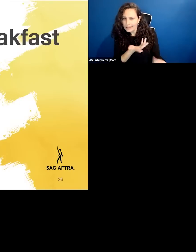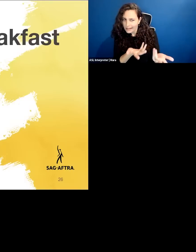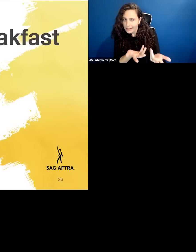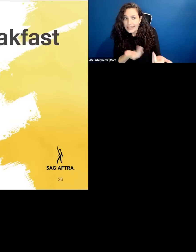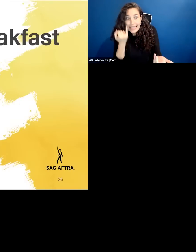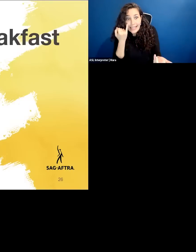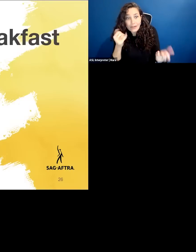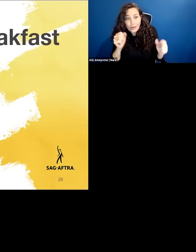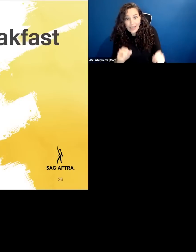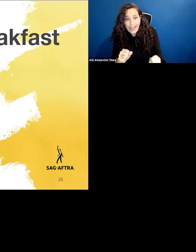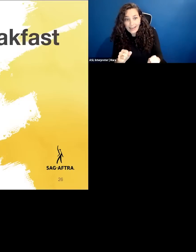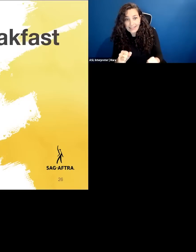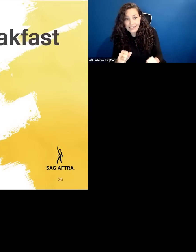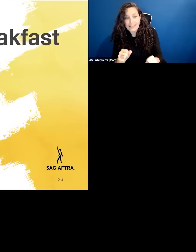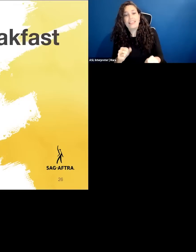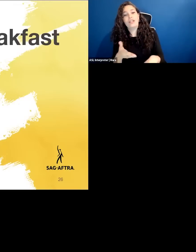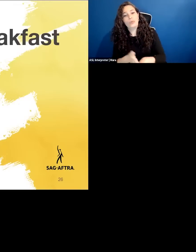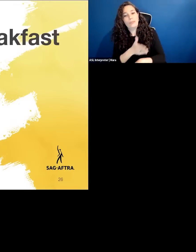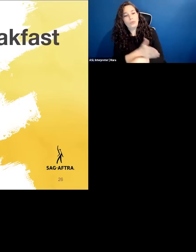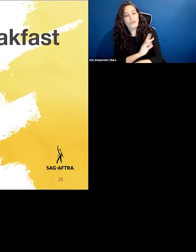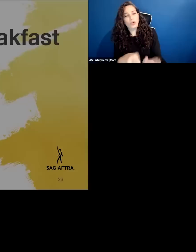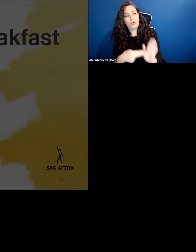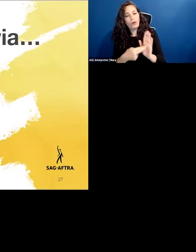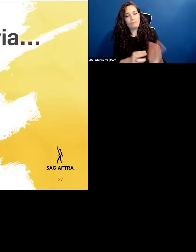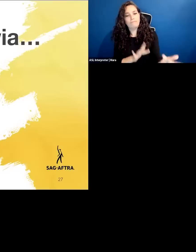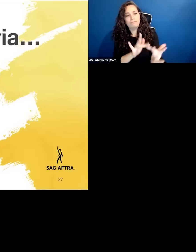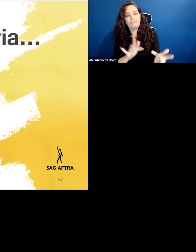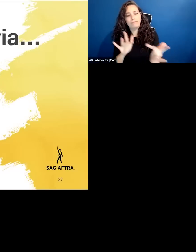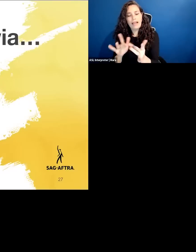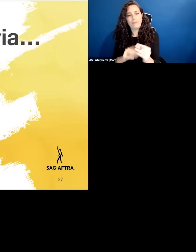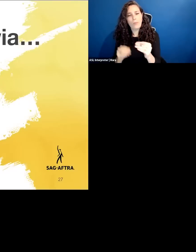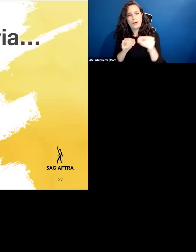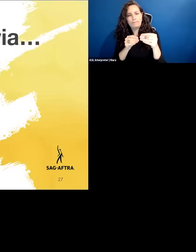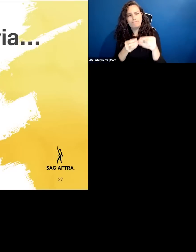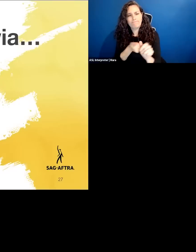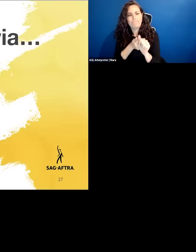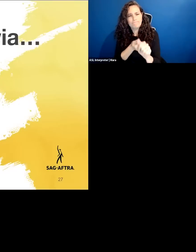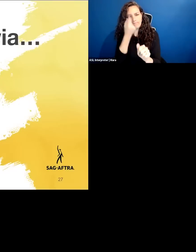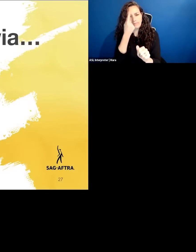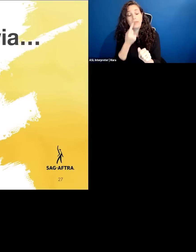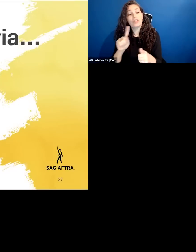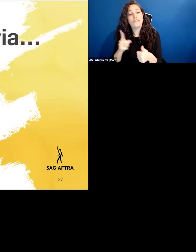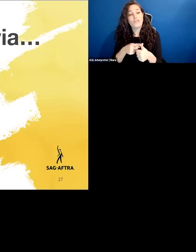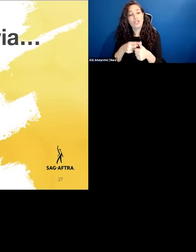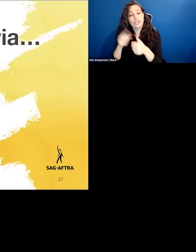So let me guide you on exactly how to do that right now. So first you'll download an email tracking plugin